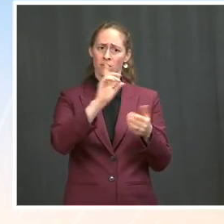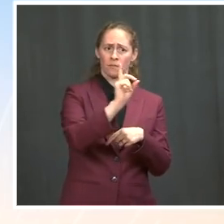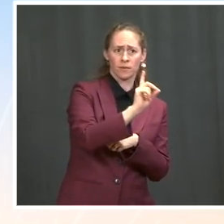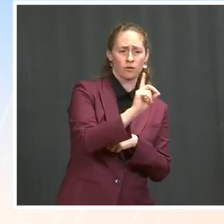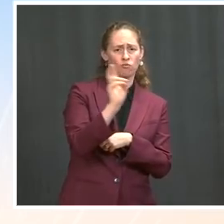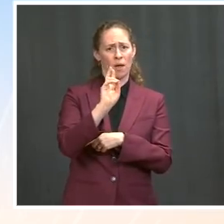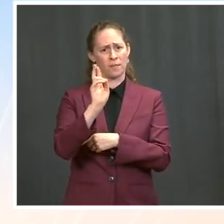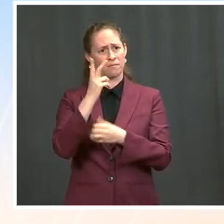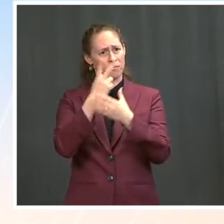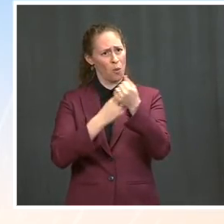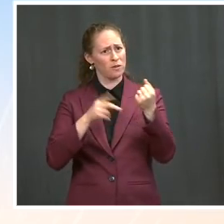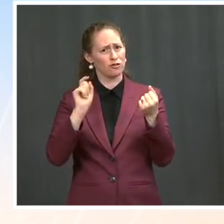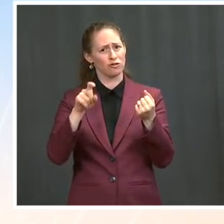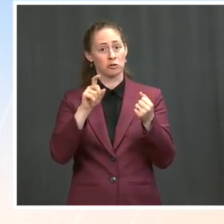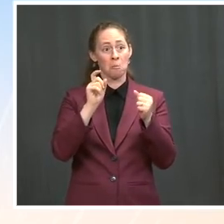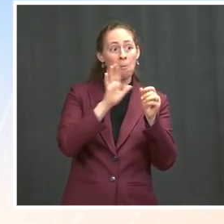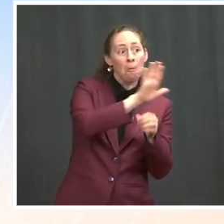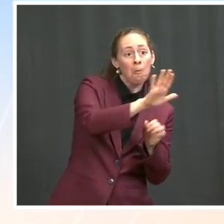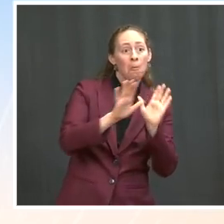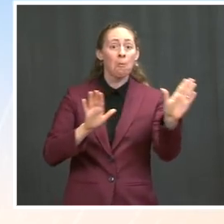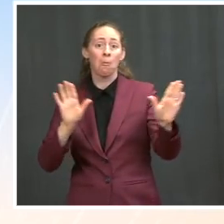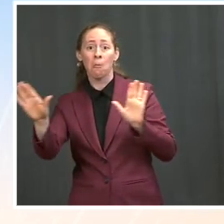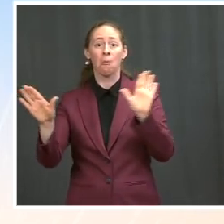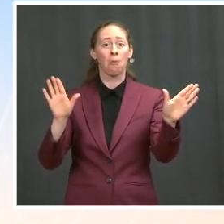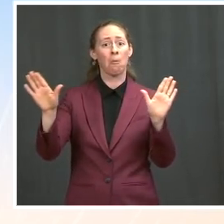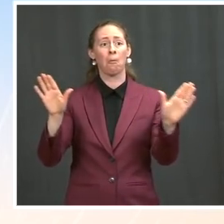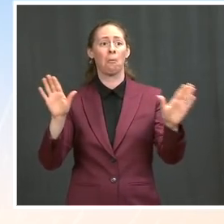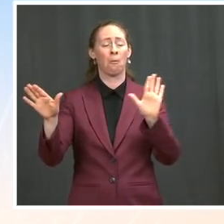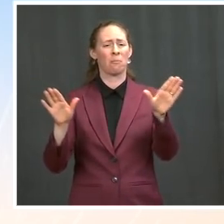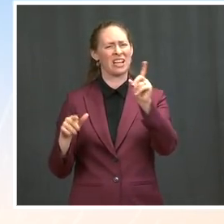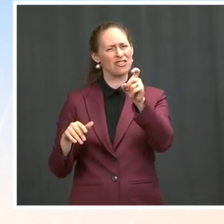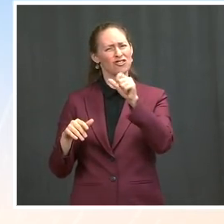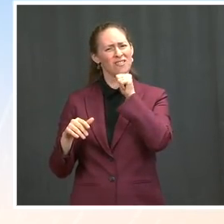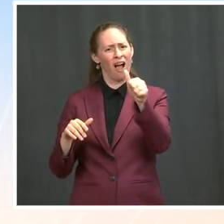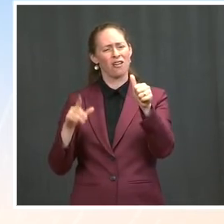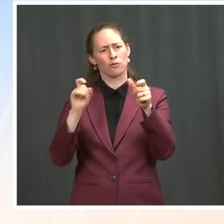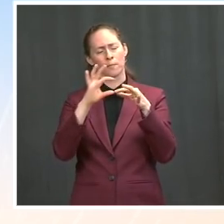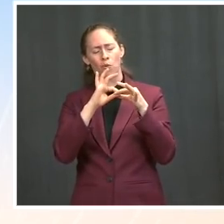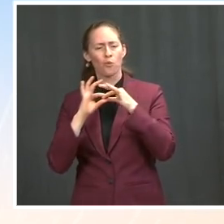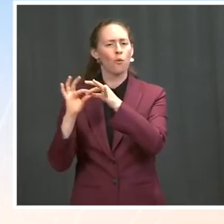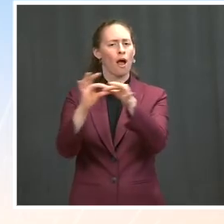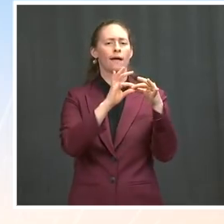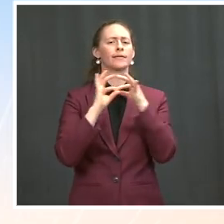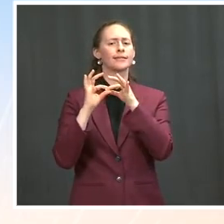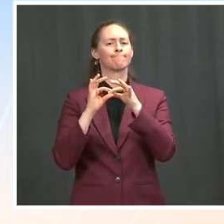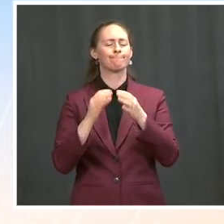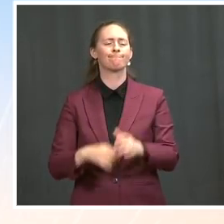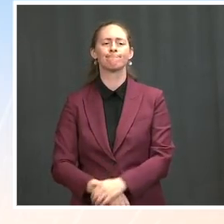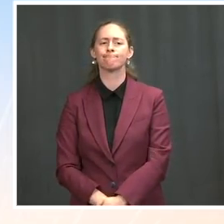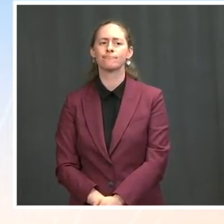Go ahead. The Press: Thank you, Jen. Two topics for you. The first, I wanted to ask you about crime.